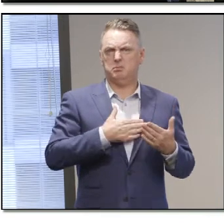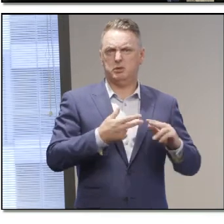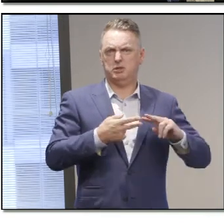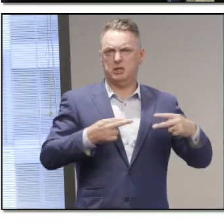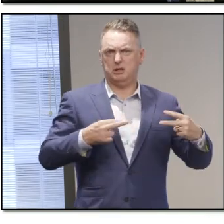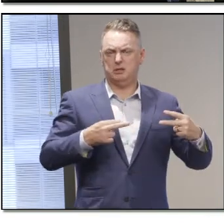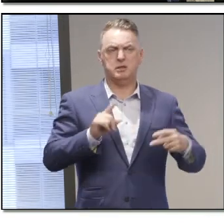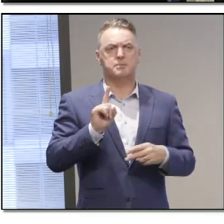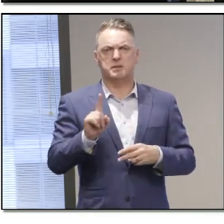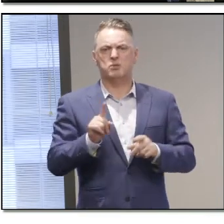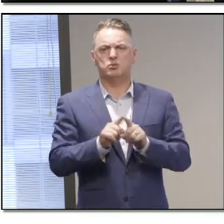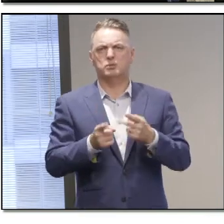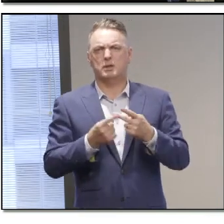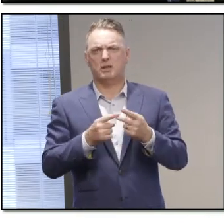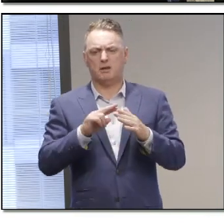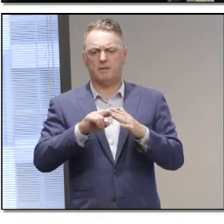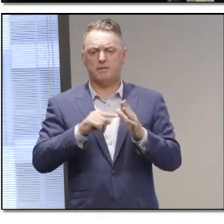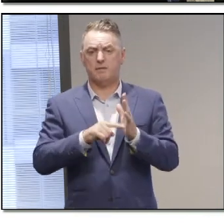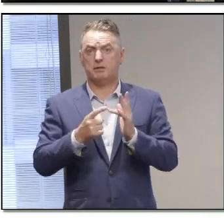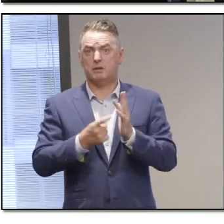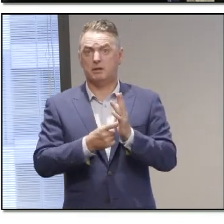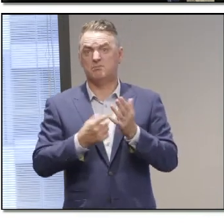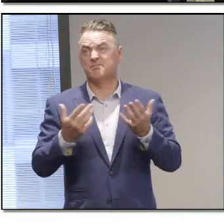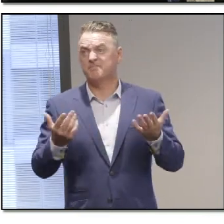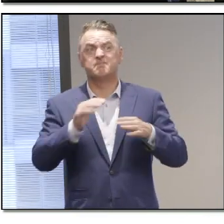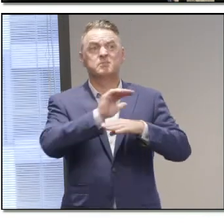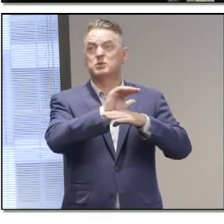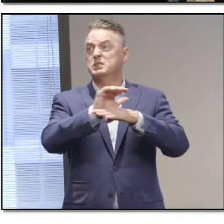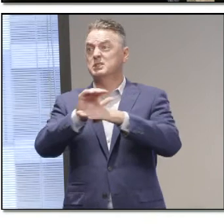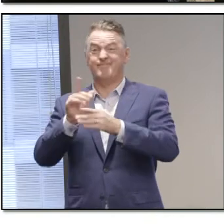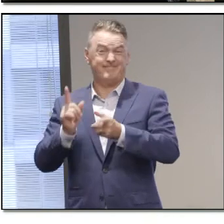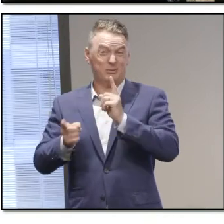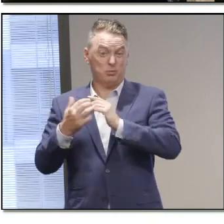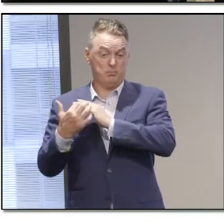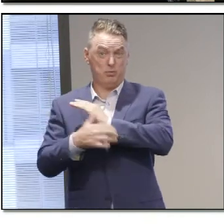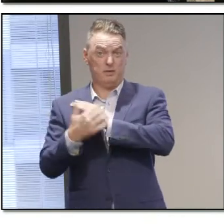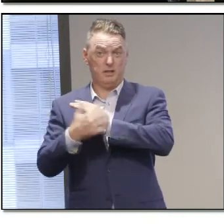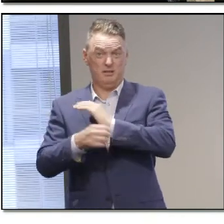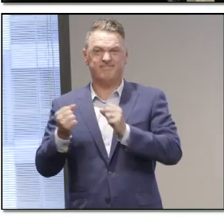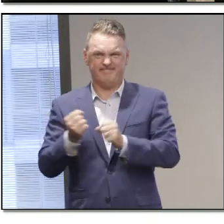but also other factors, and in many parts of the world it's poverty and it's the rate